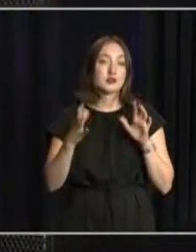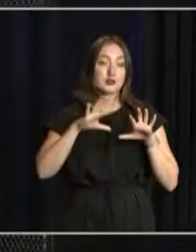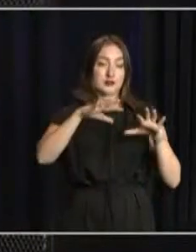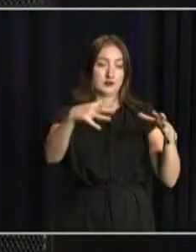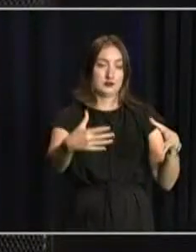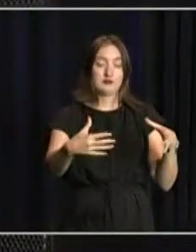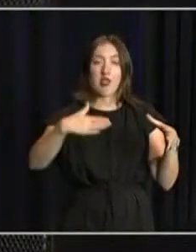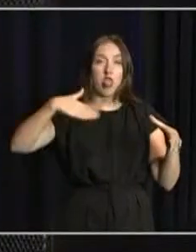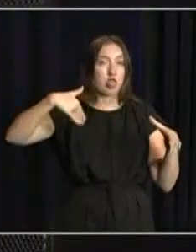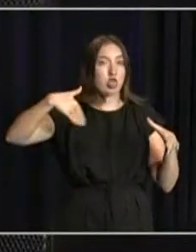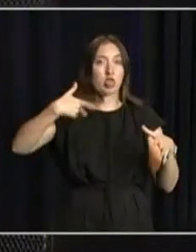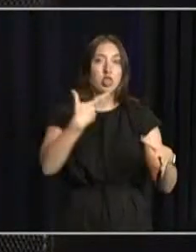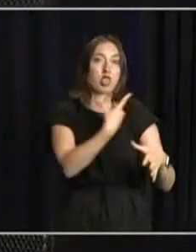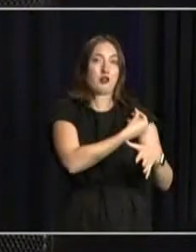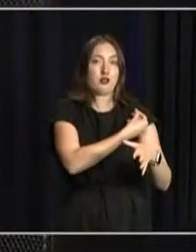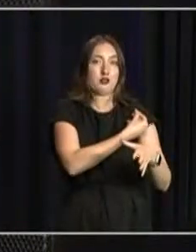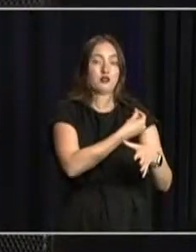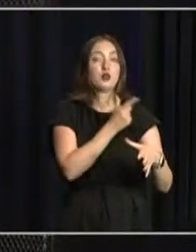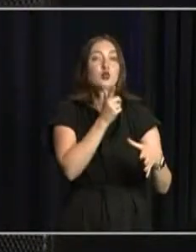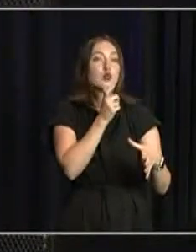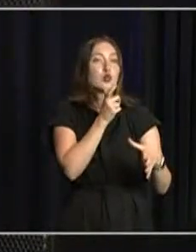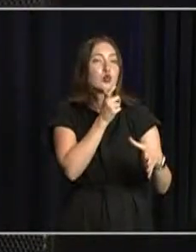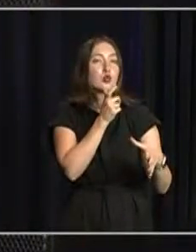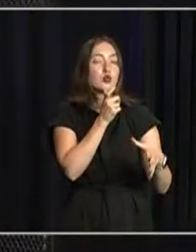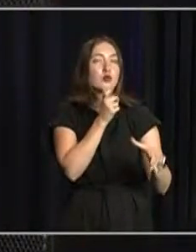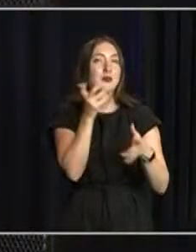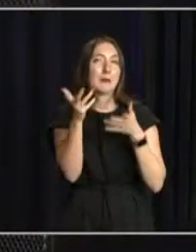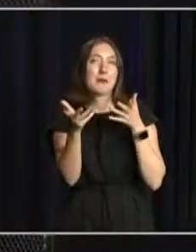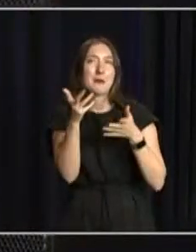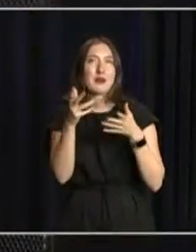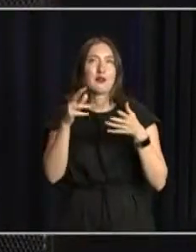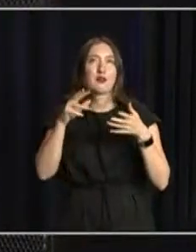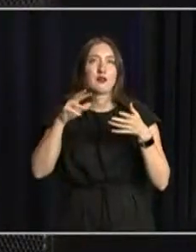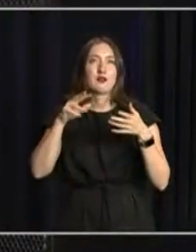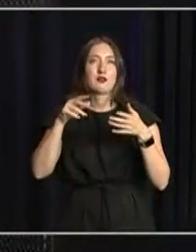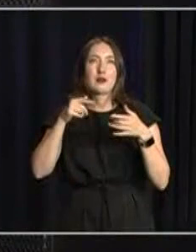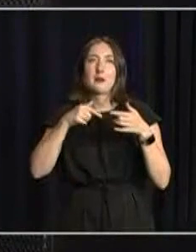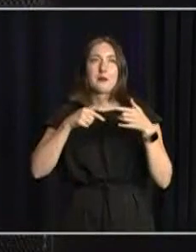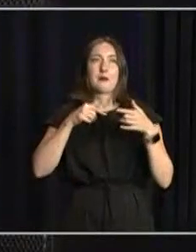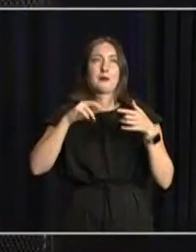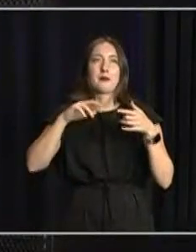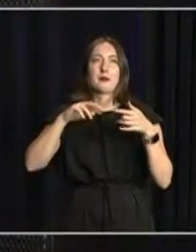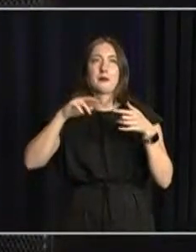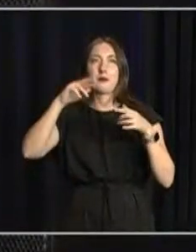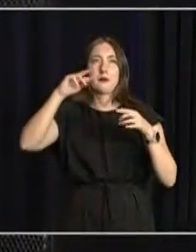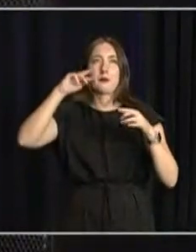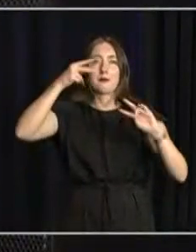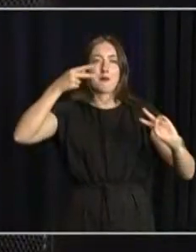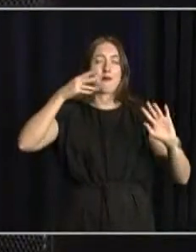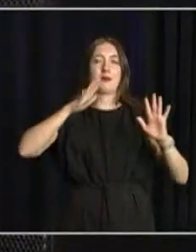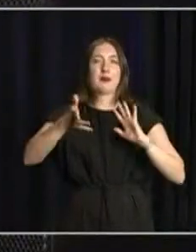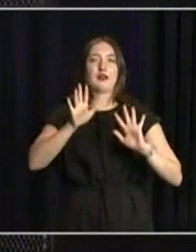who are unvaccinated are. Or maybe I might be saying it backward, but the people who are 12 to 29?